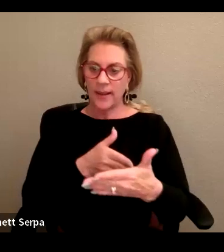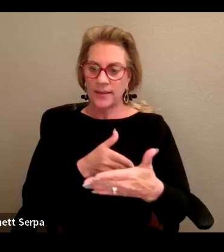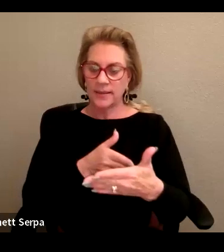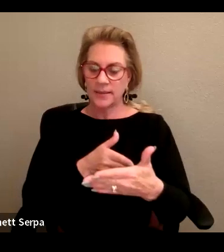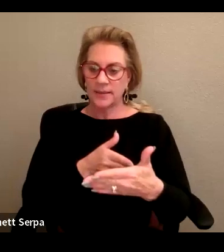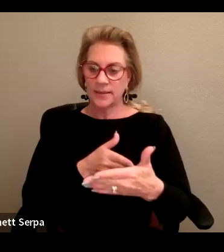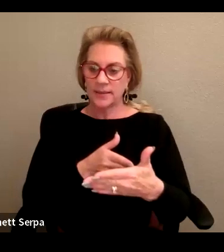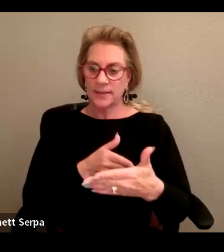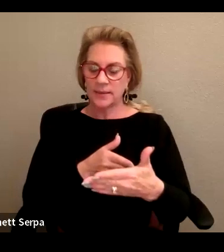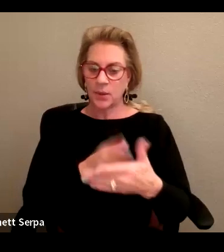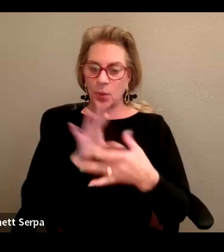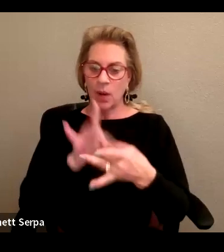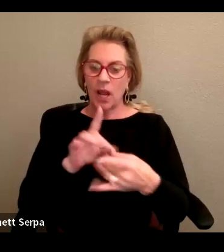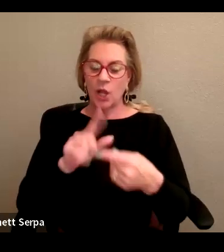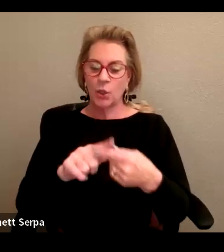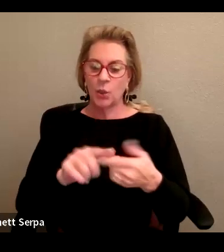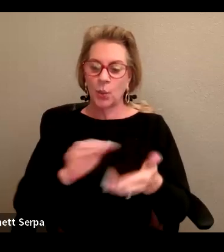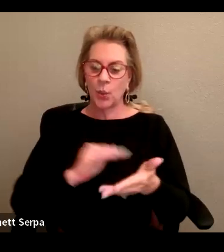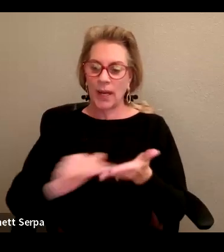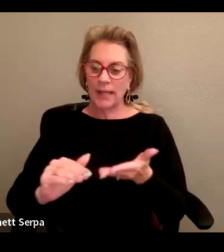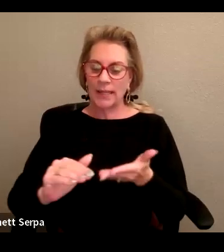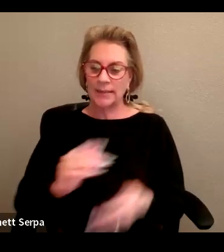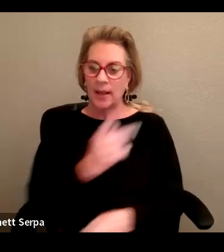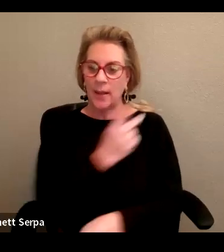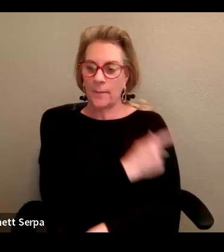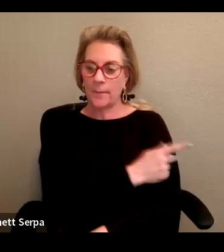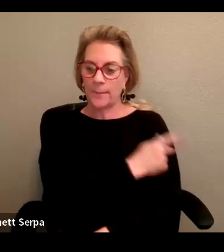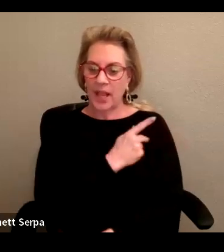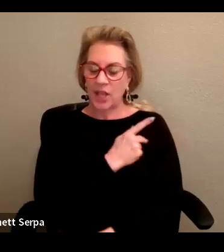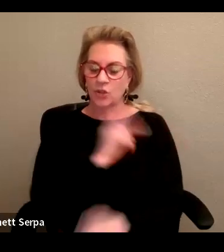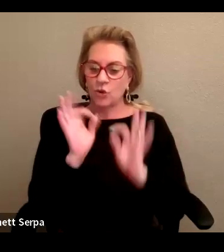re relate to the release of patient or family information to the extent